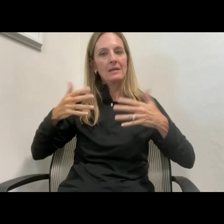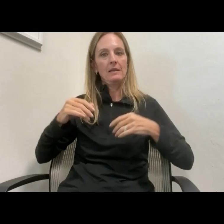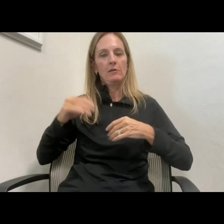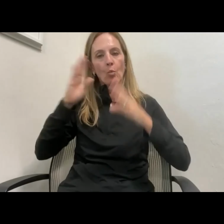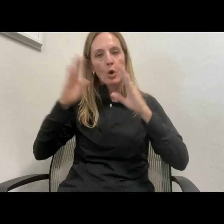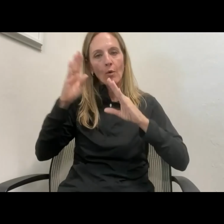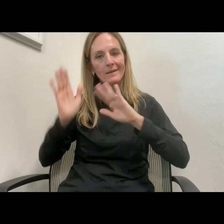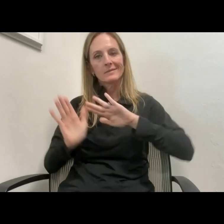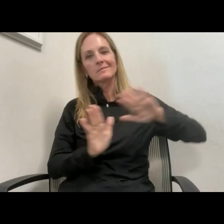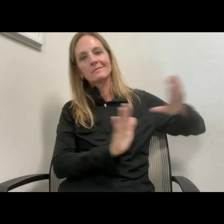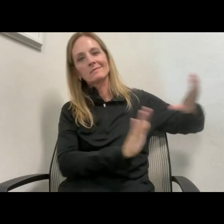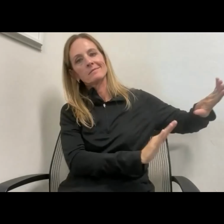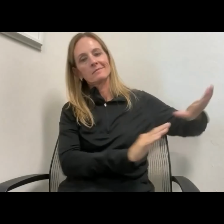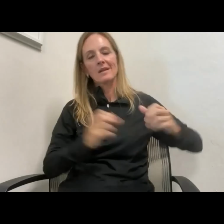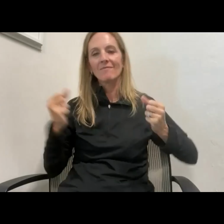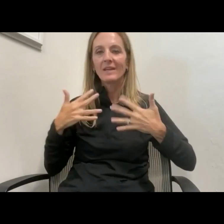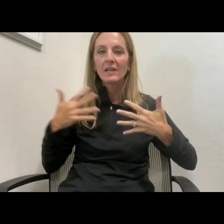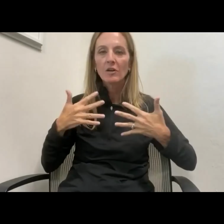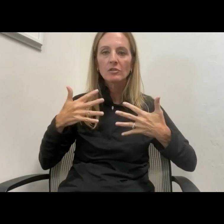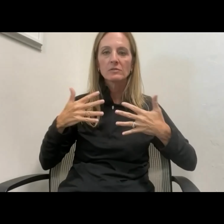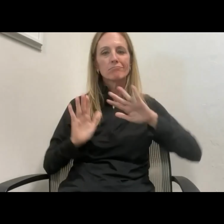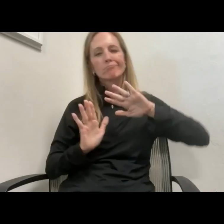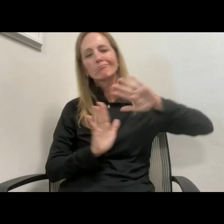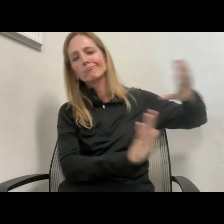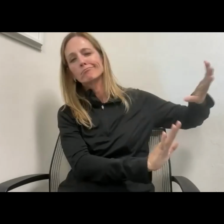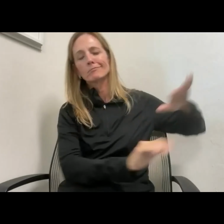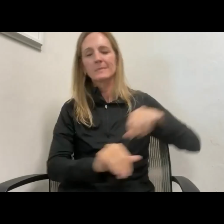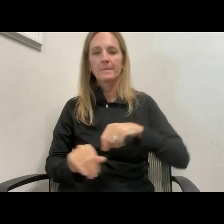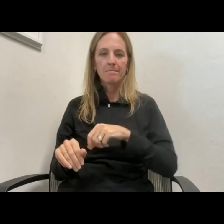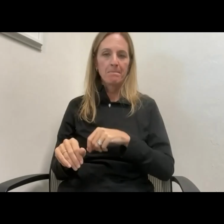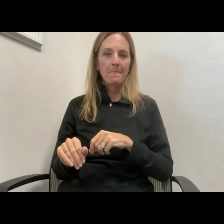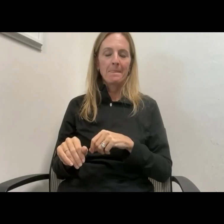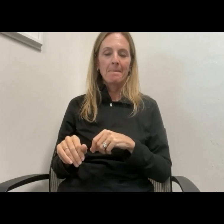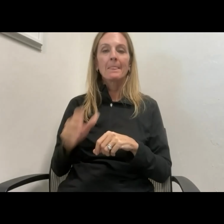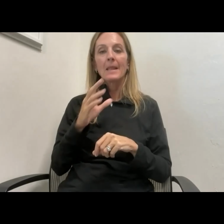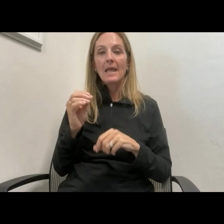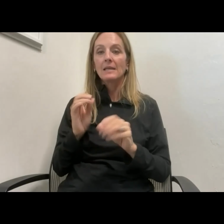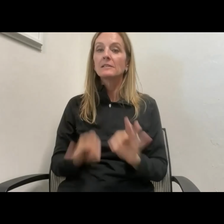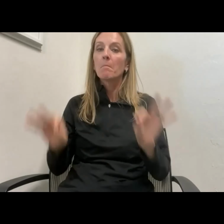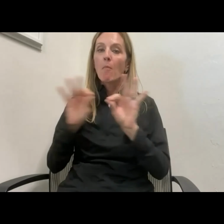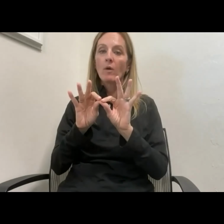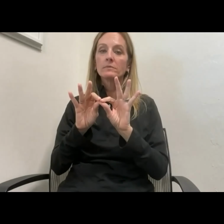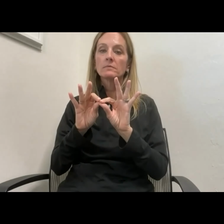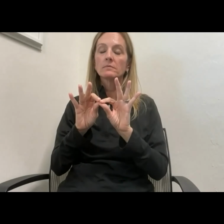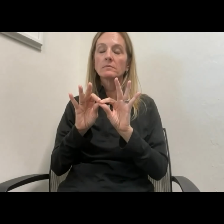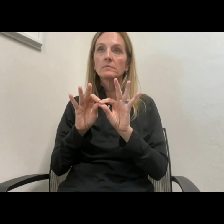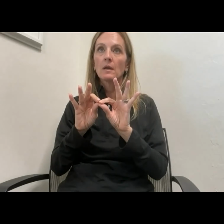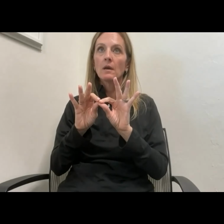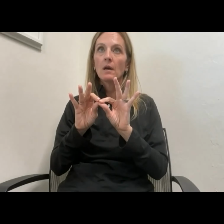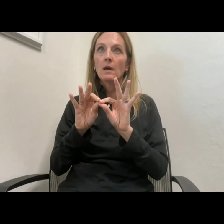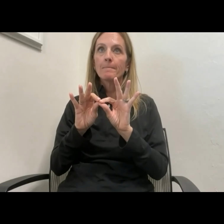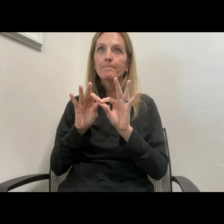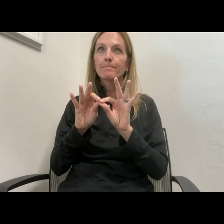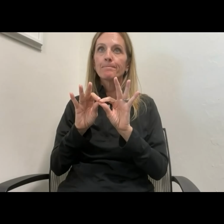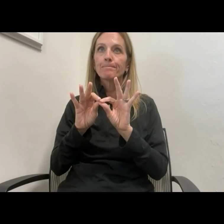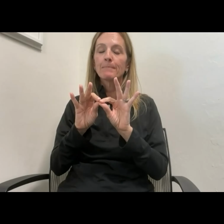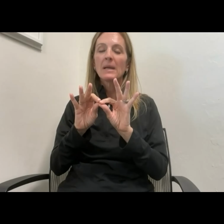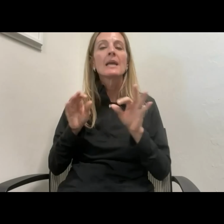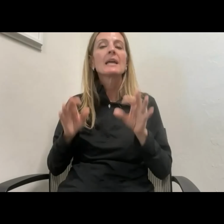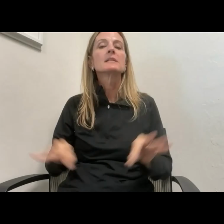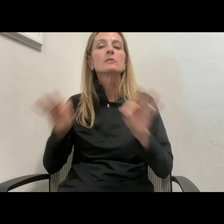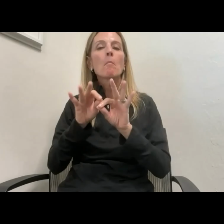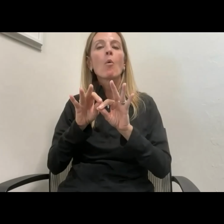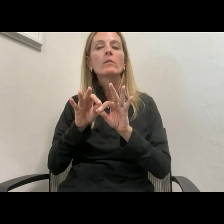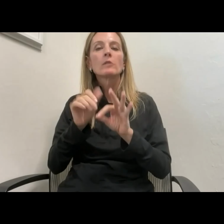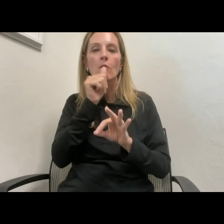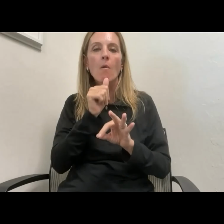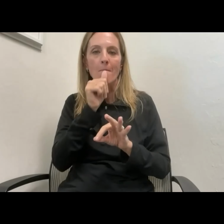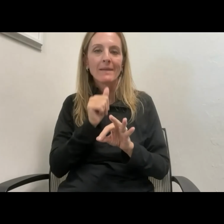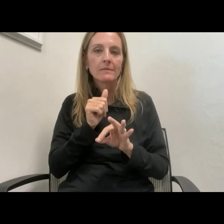Our fears and it's a very important way to help us cope in a good way. You know, we have a lot of